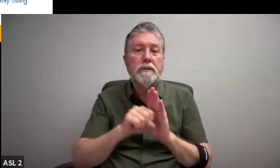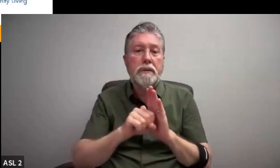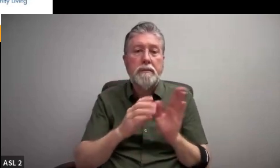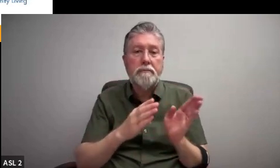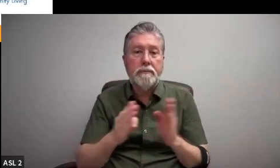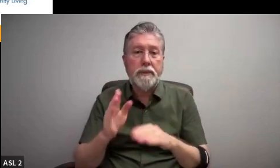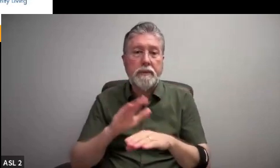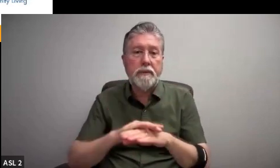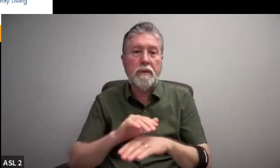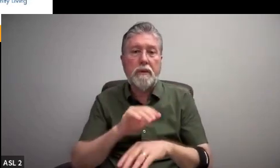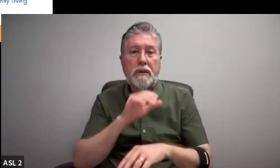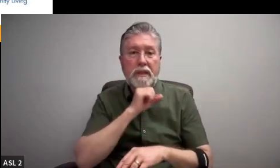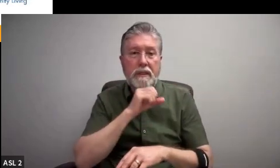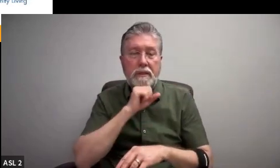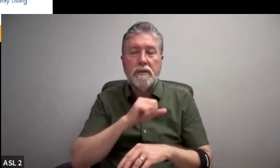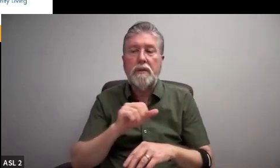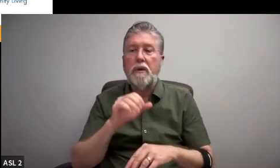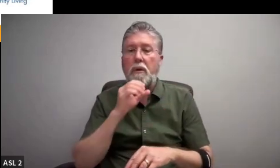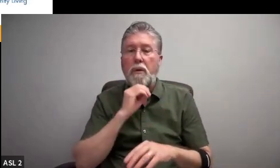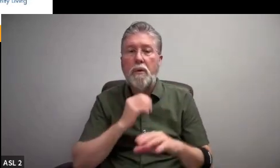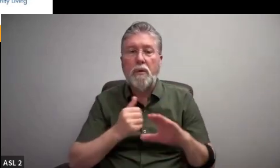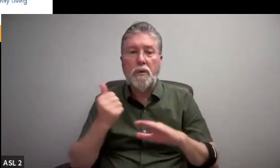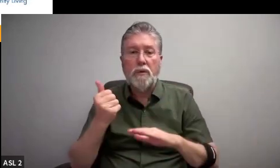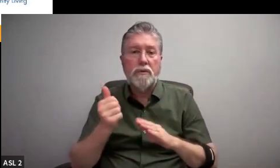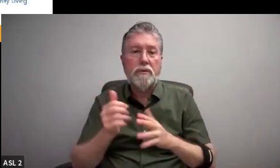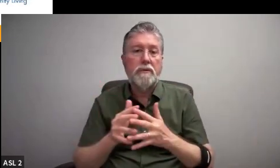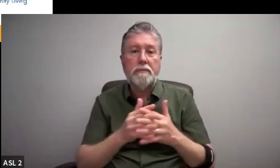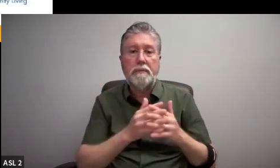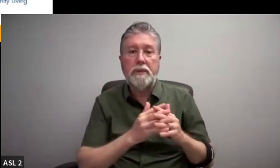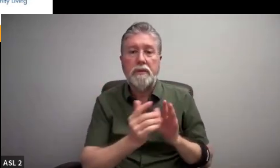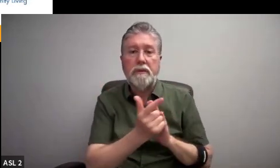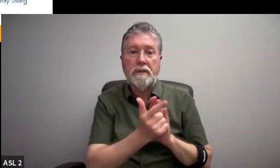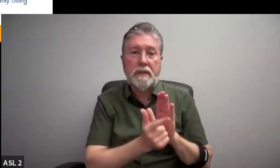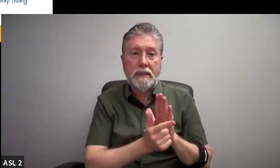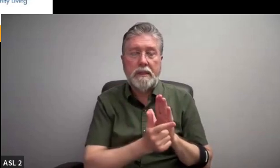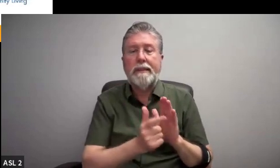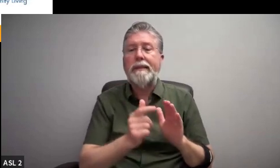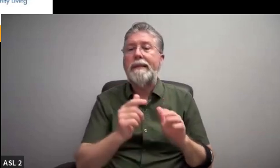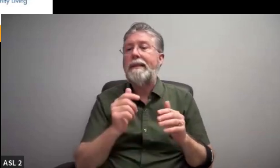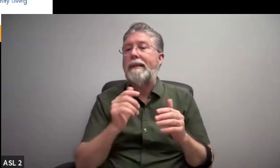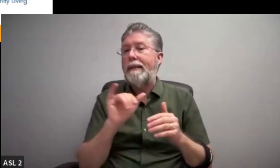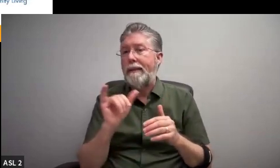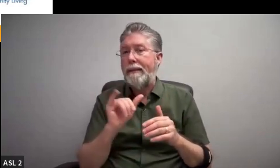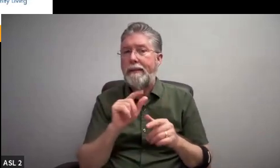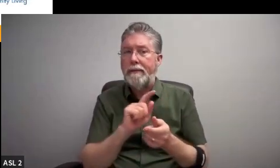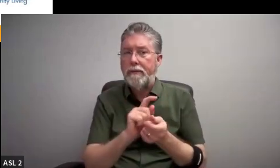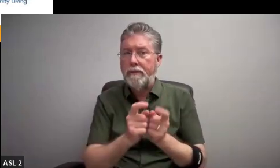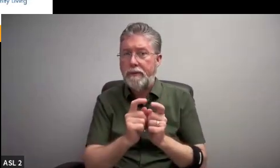the Older Americans Act and also the corrective action plan process. So we've got a lot to cover